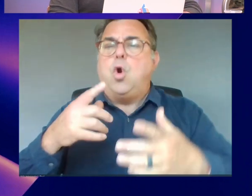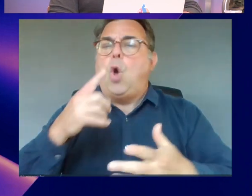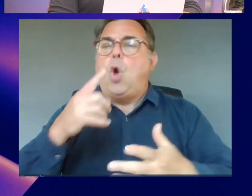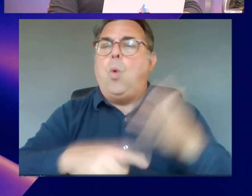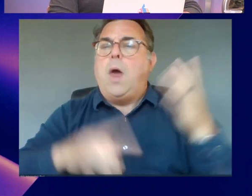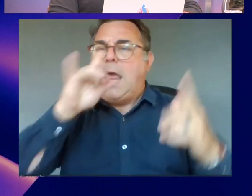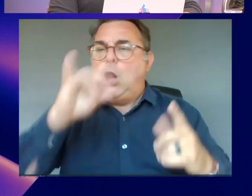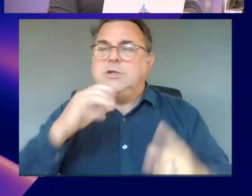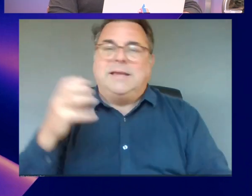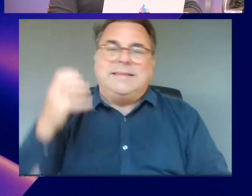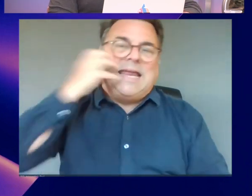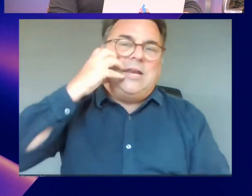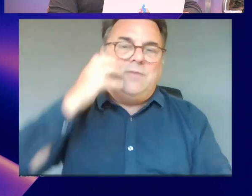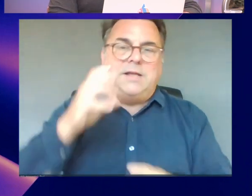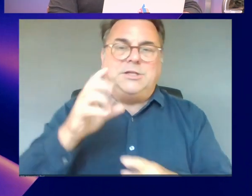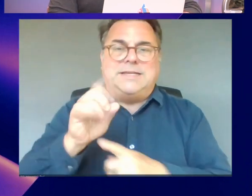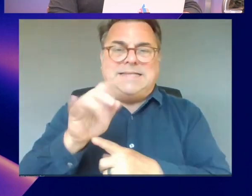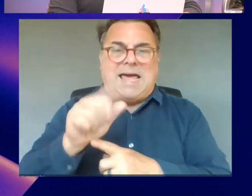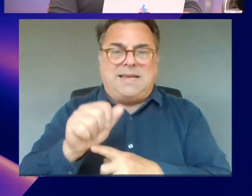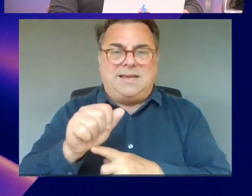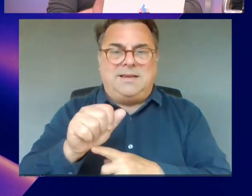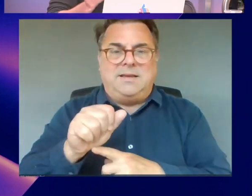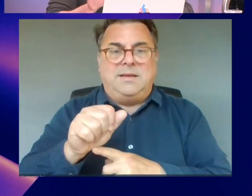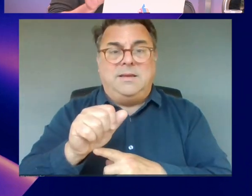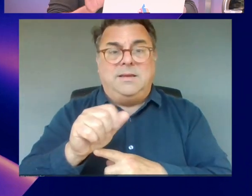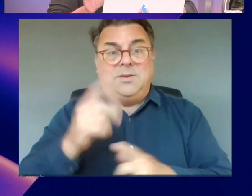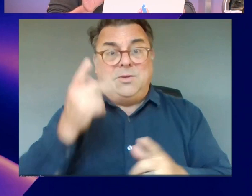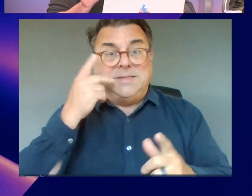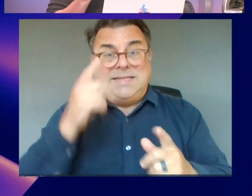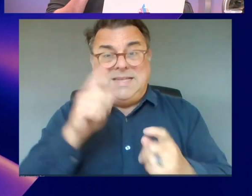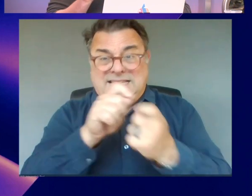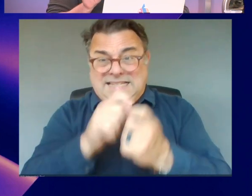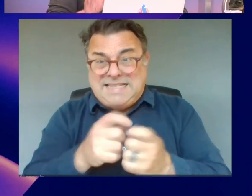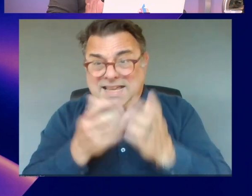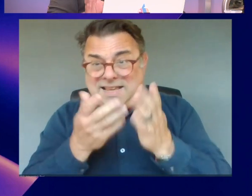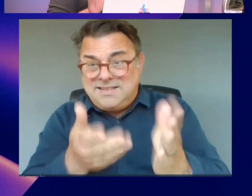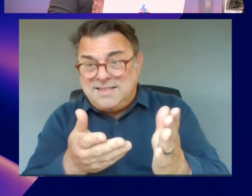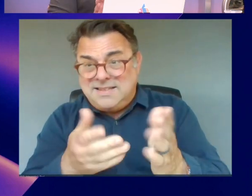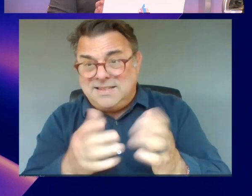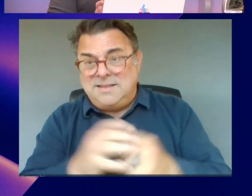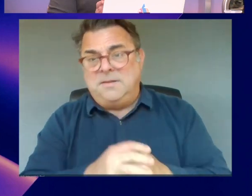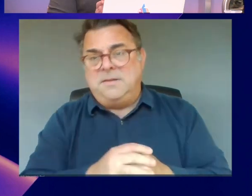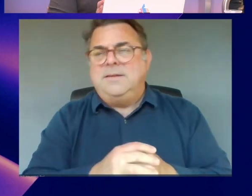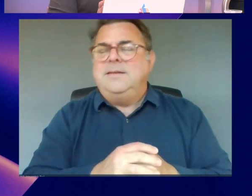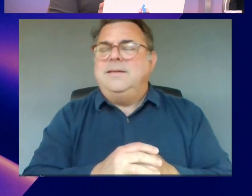So if you go into the details page on logs, this is where kind of some very interesting enrichment data comes up,